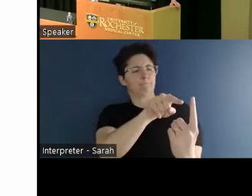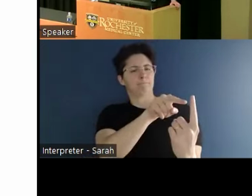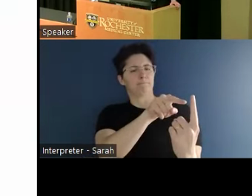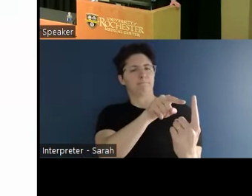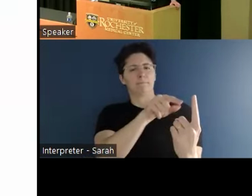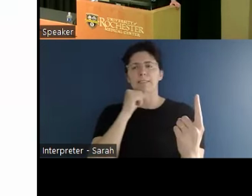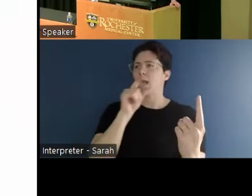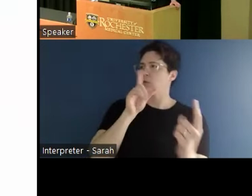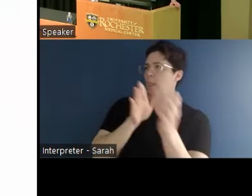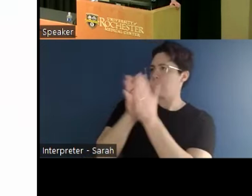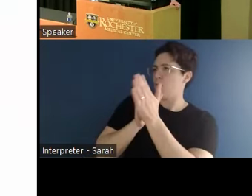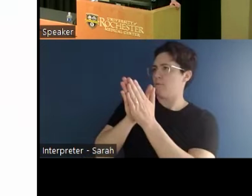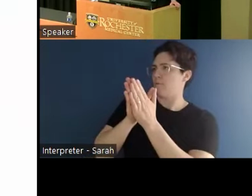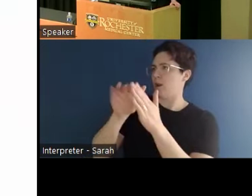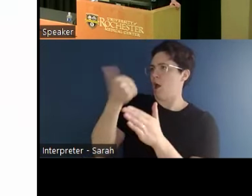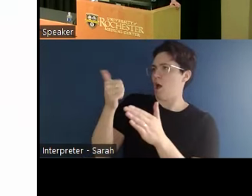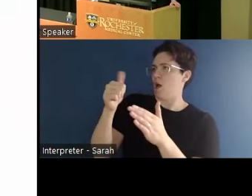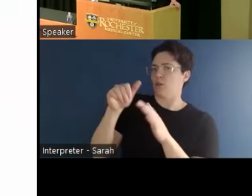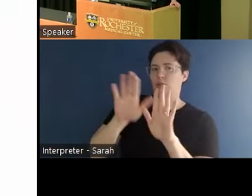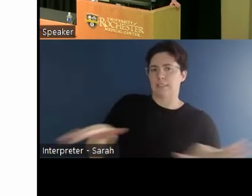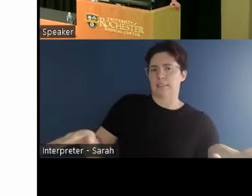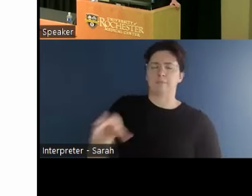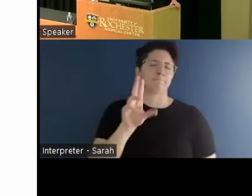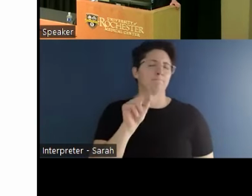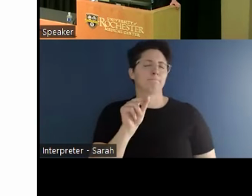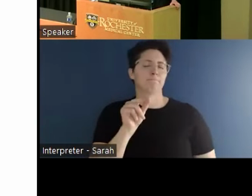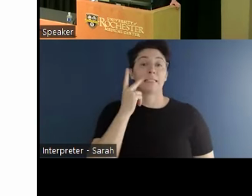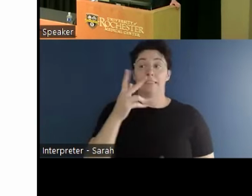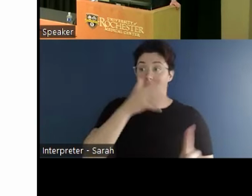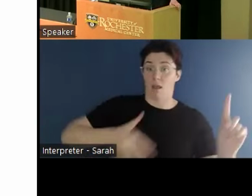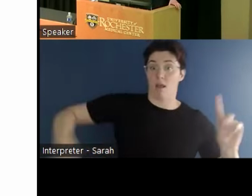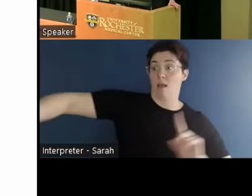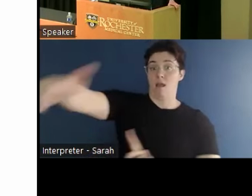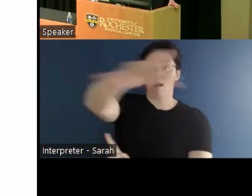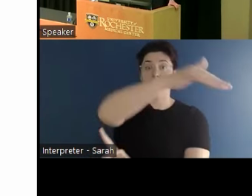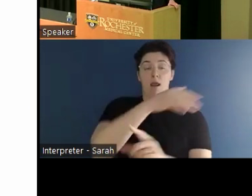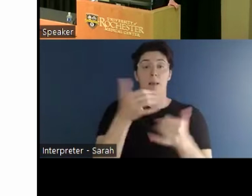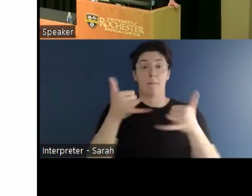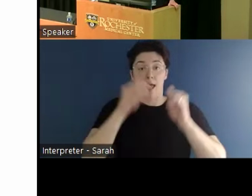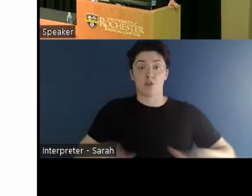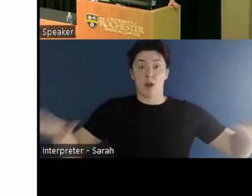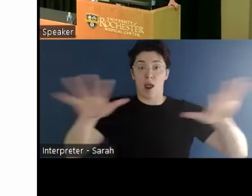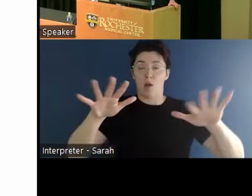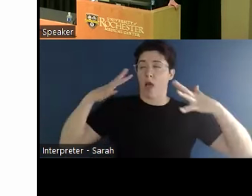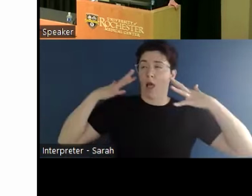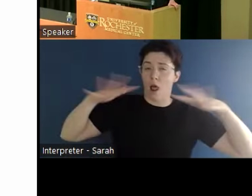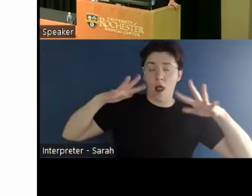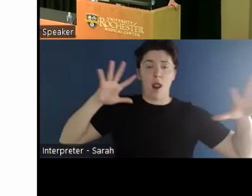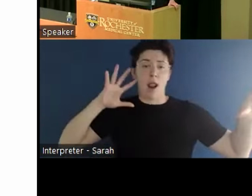other children I see a playground that is almost certainly loud filled with children running around